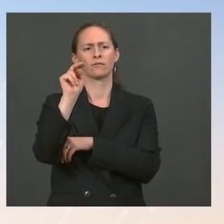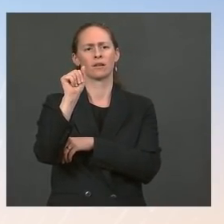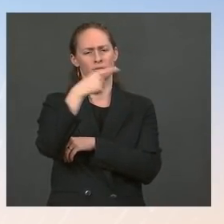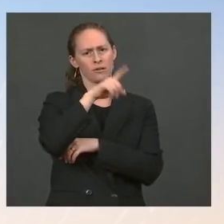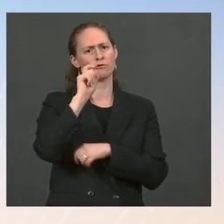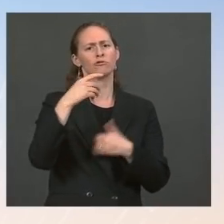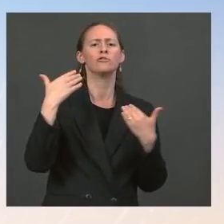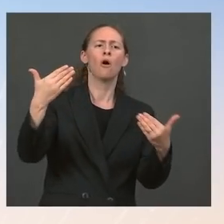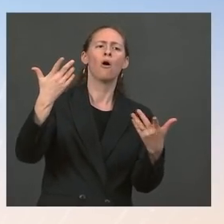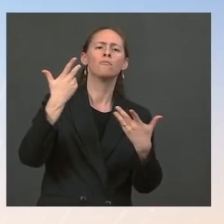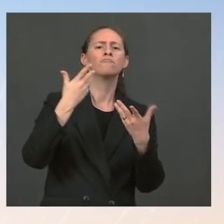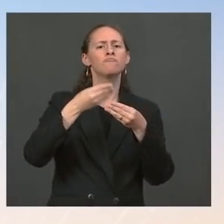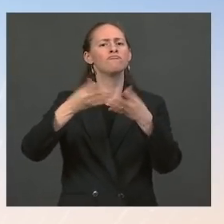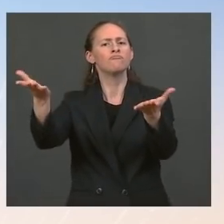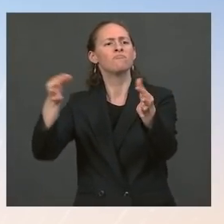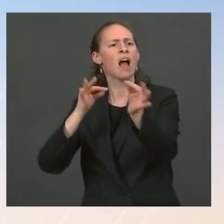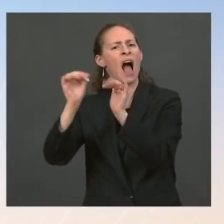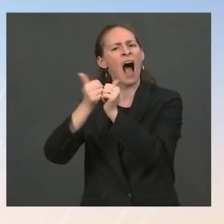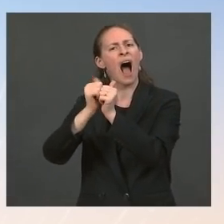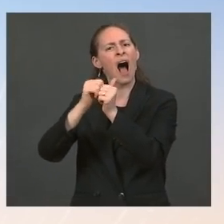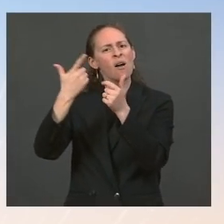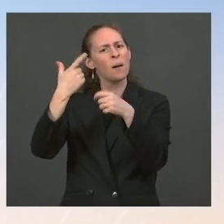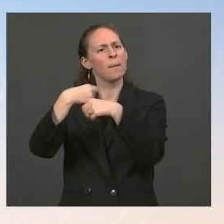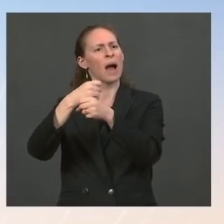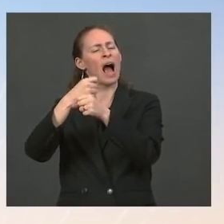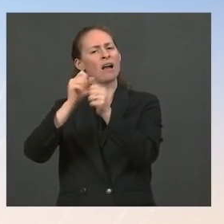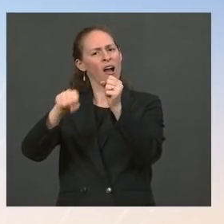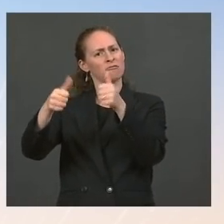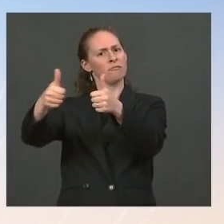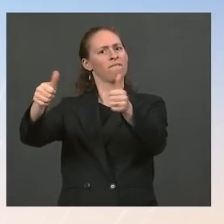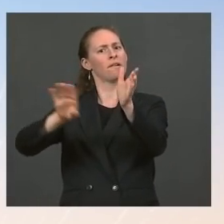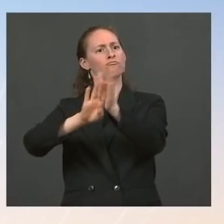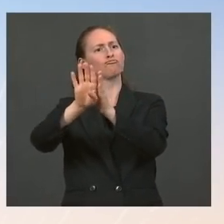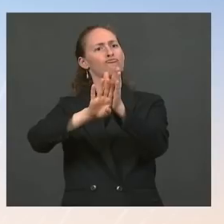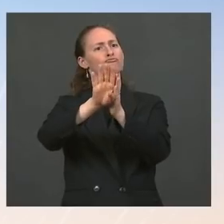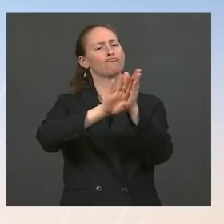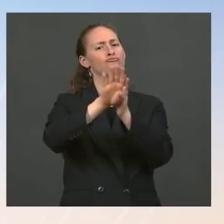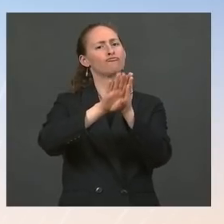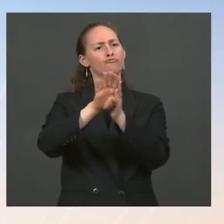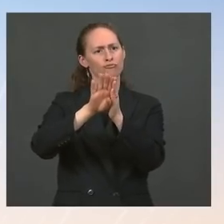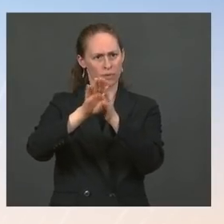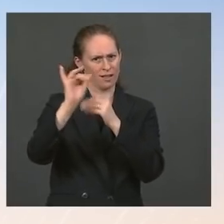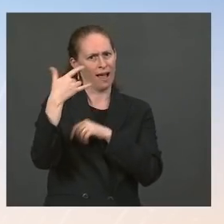in order to increase capacity and production -- something that we definitely support.